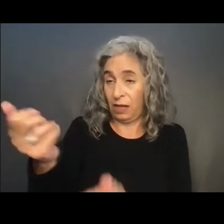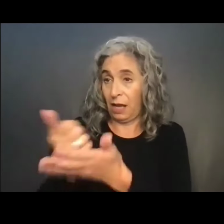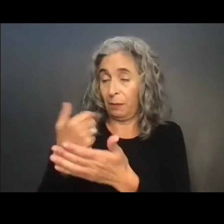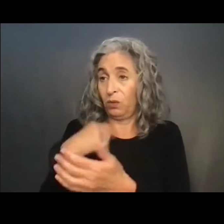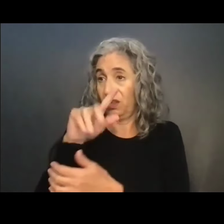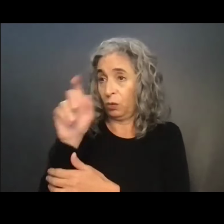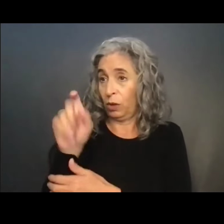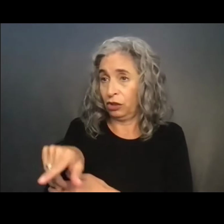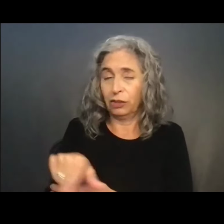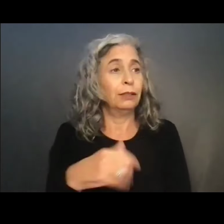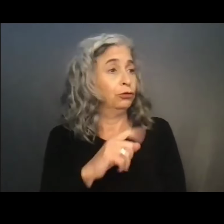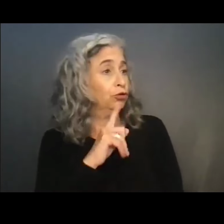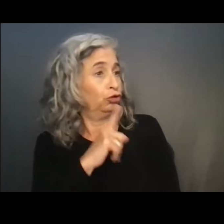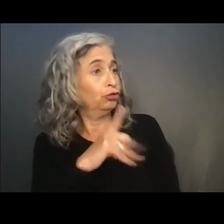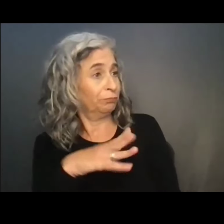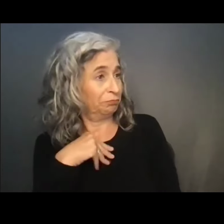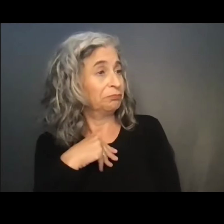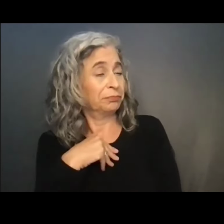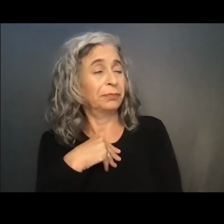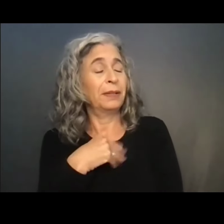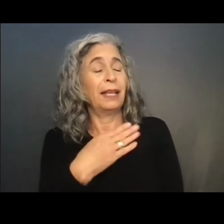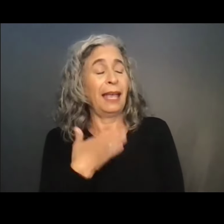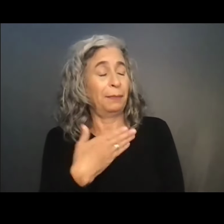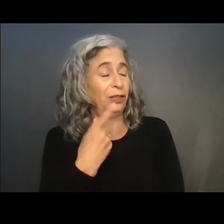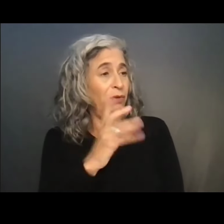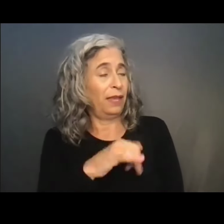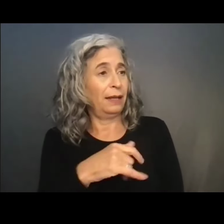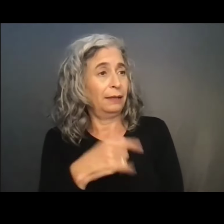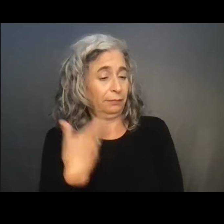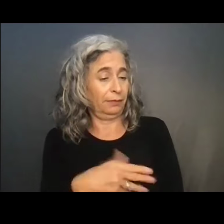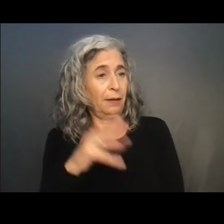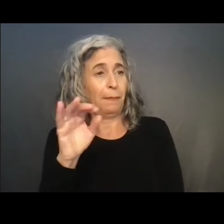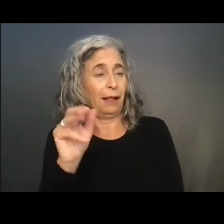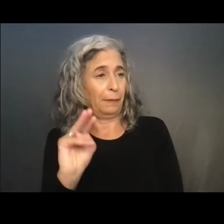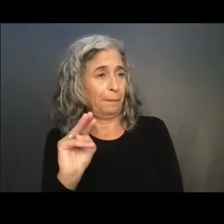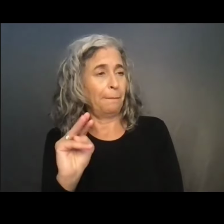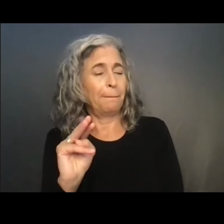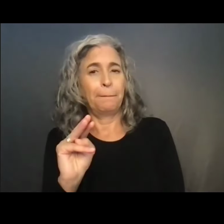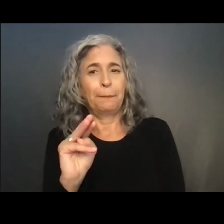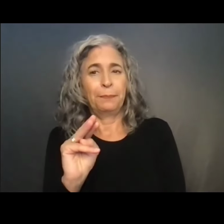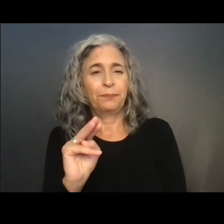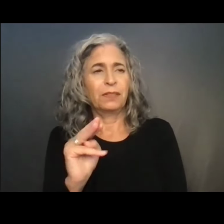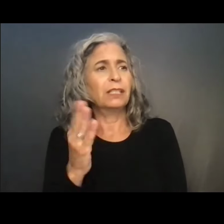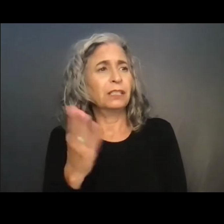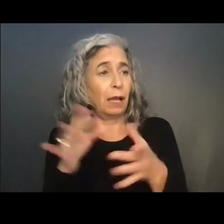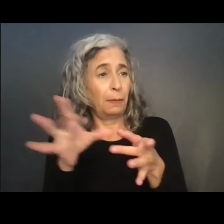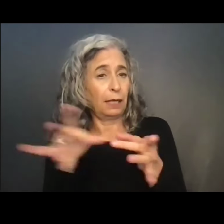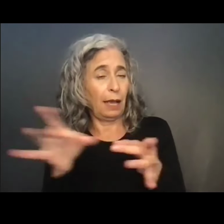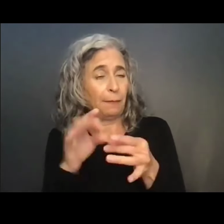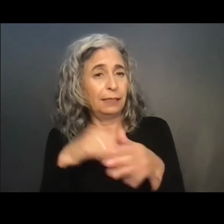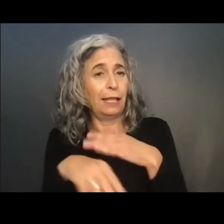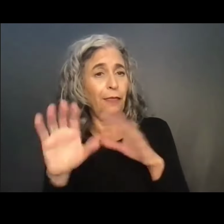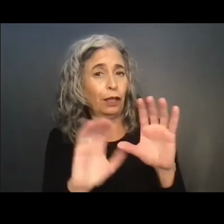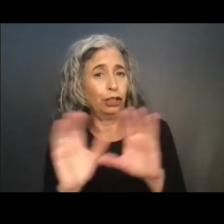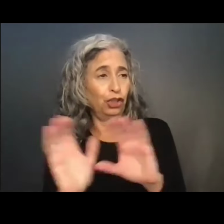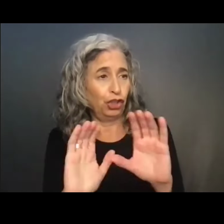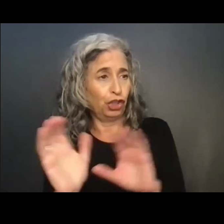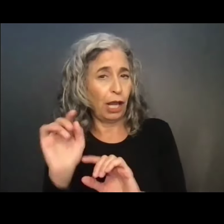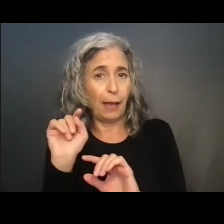Happy to. This is Malcolm. We've got some comments in the chat, the